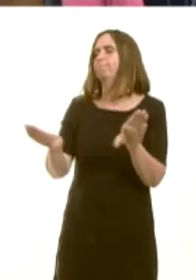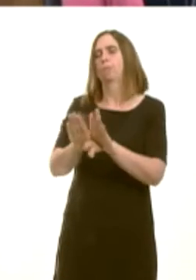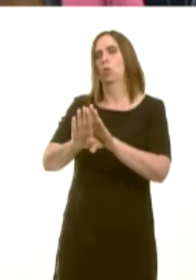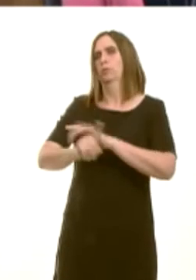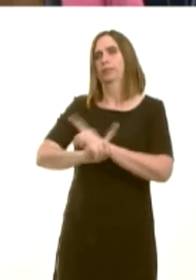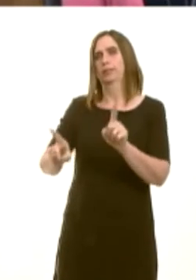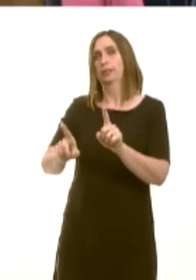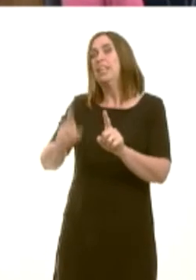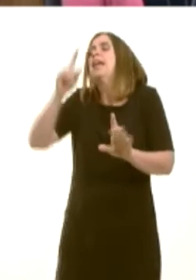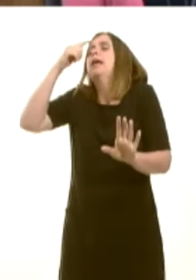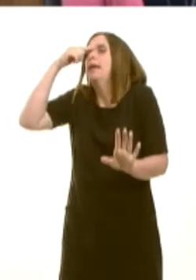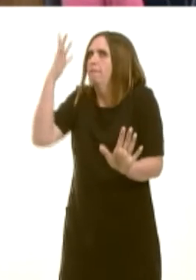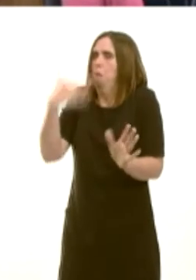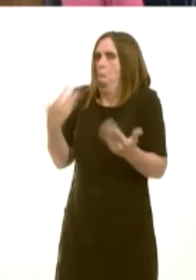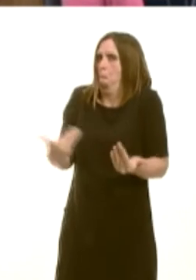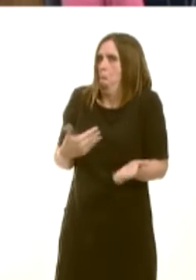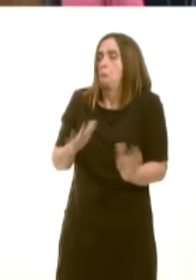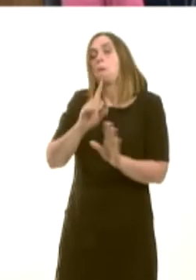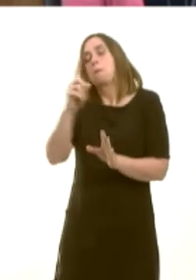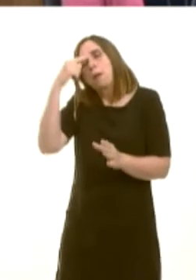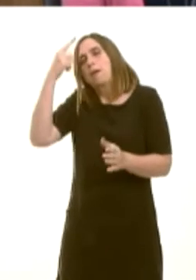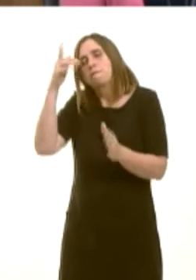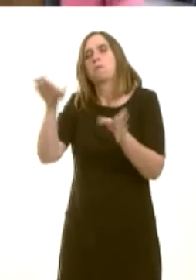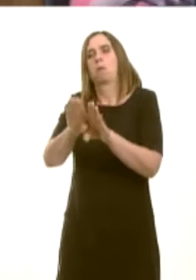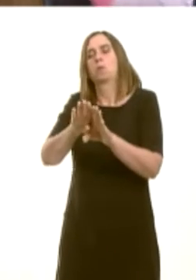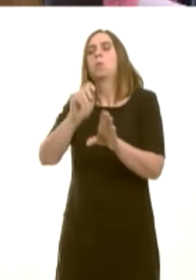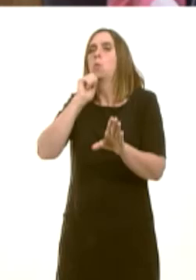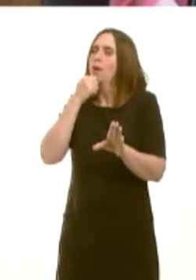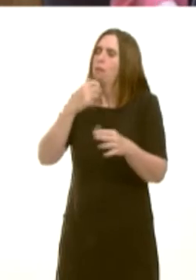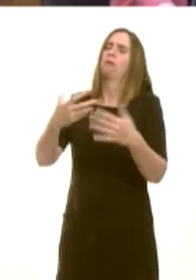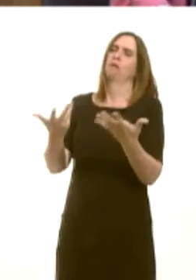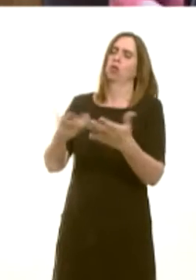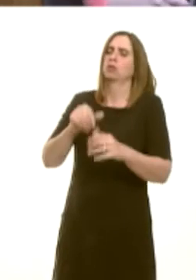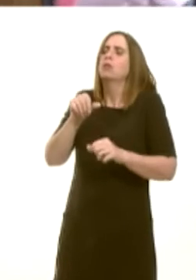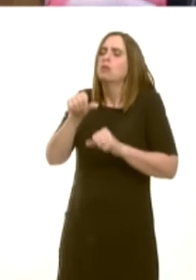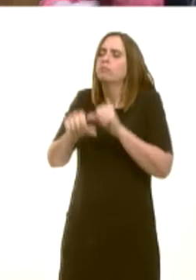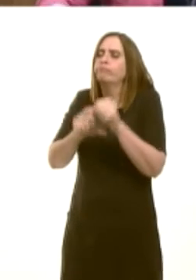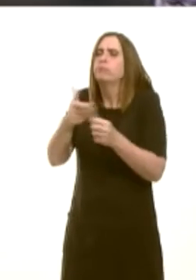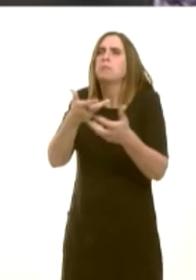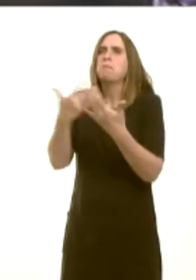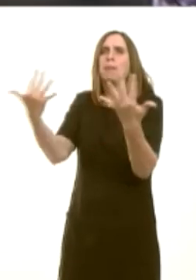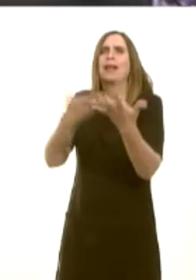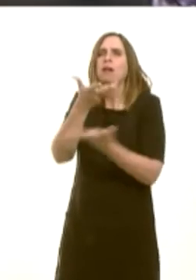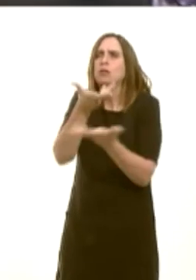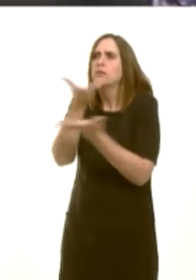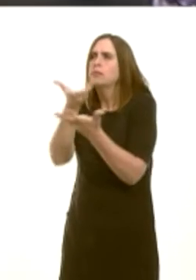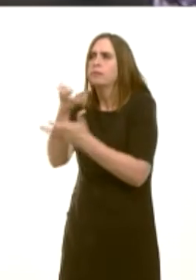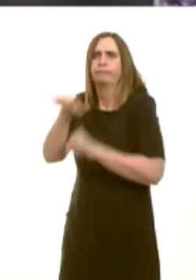decision, then there will be a public consultation process if that is the case.